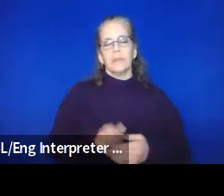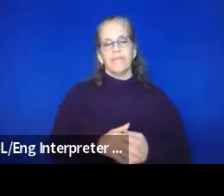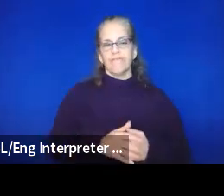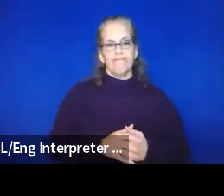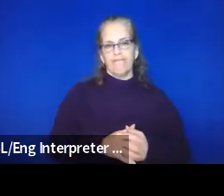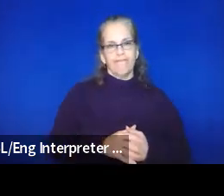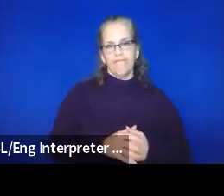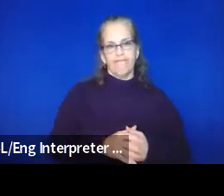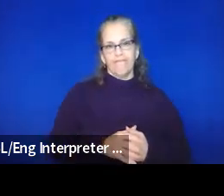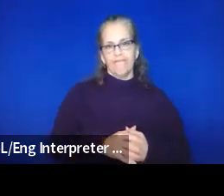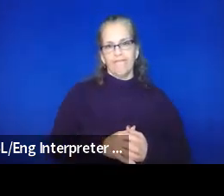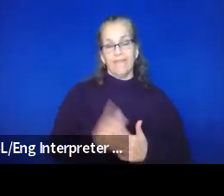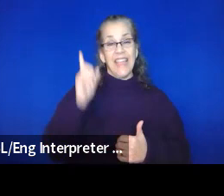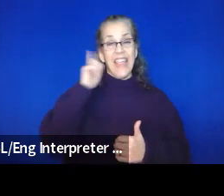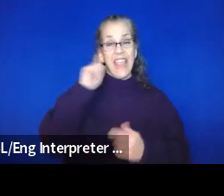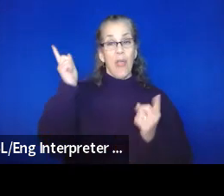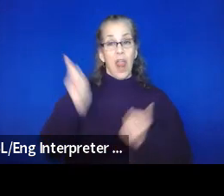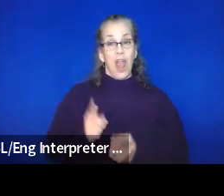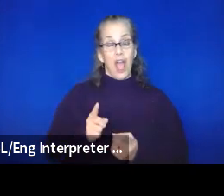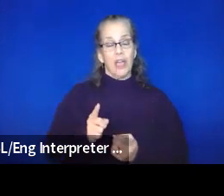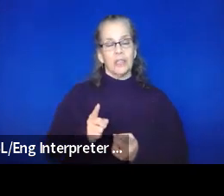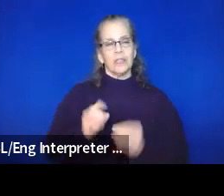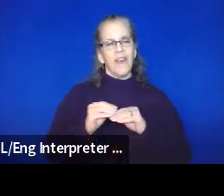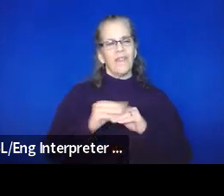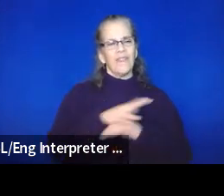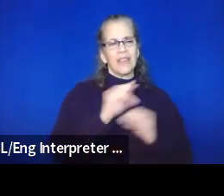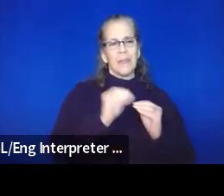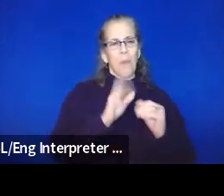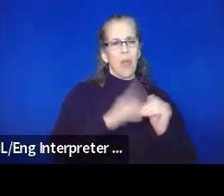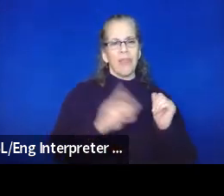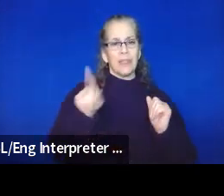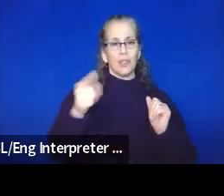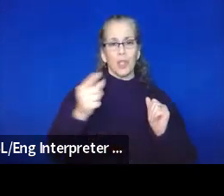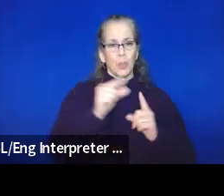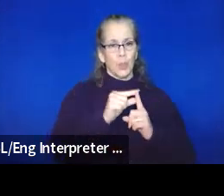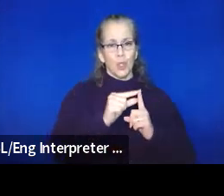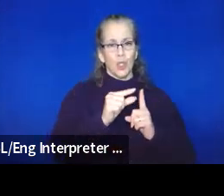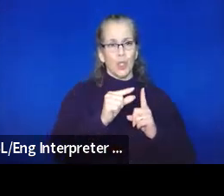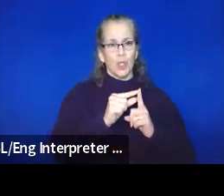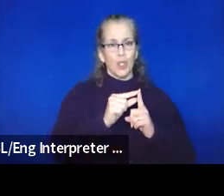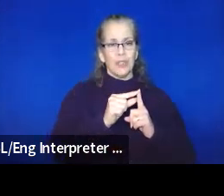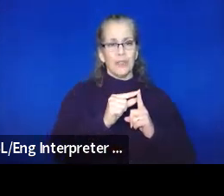just hearing words. It affects how we hear and identify other auditory and non verbal